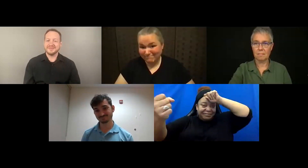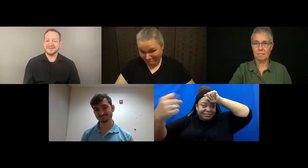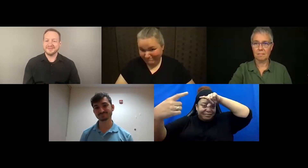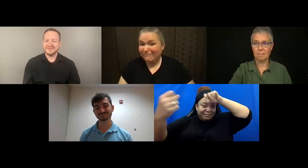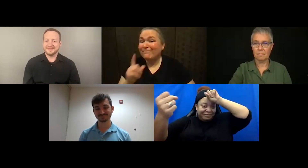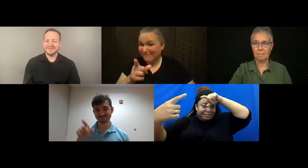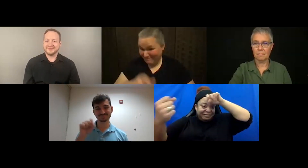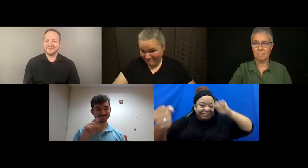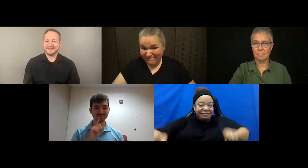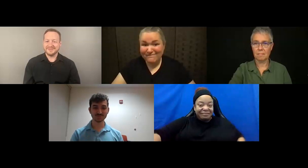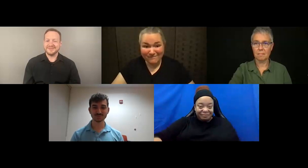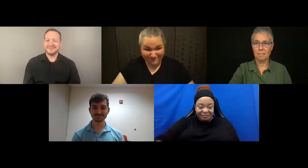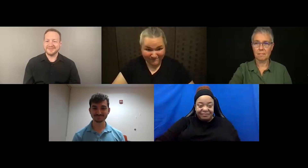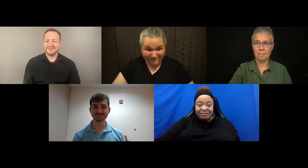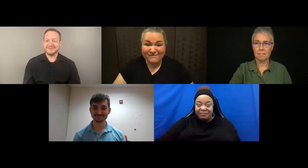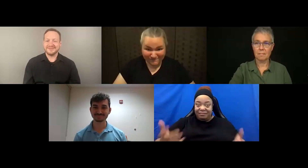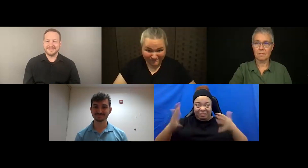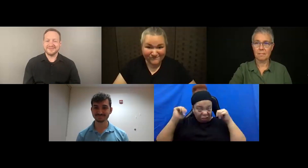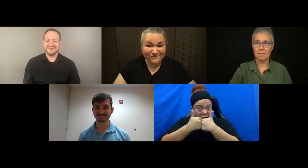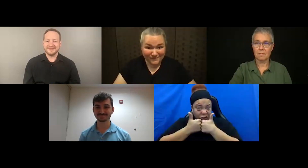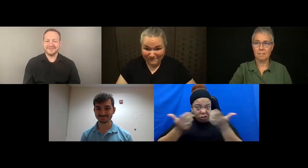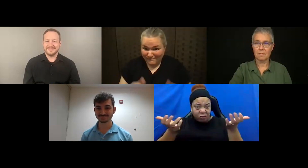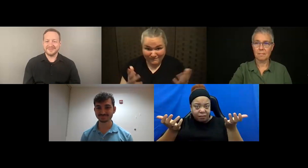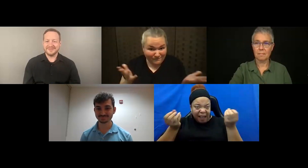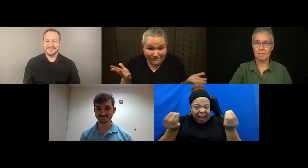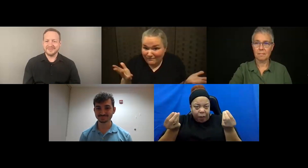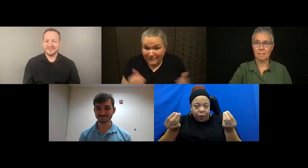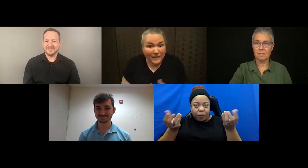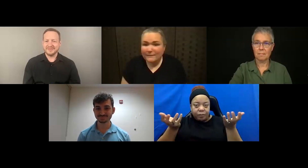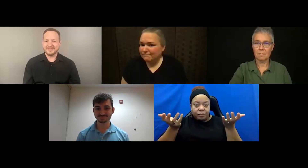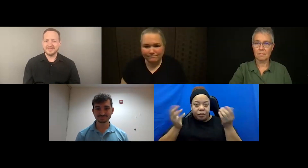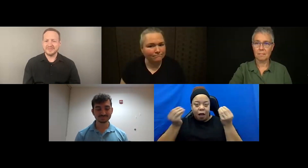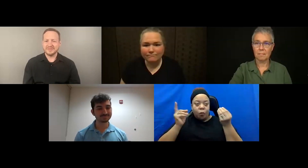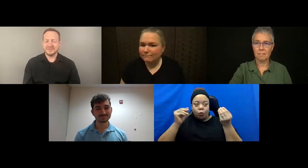Jillian: Deafblind as well. Yoel: Yep, Deafblind too. Erin: You read my mind!